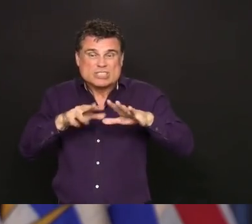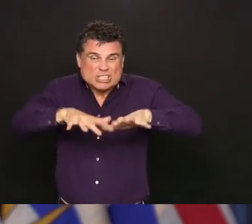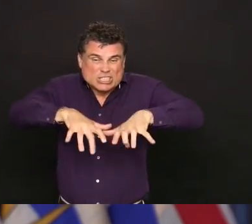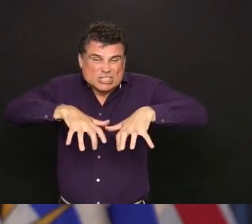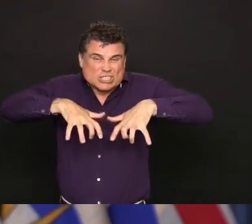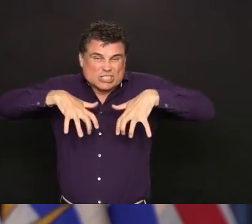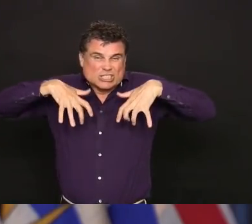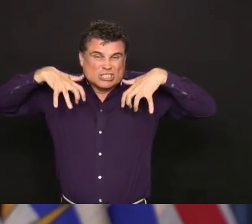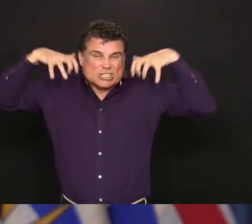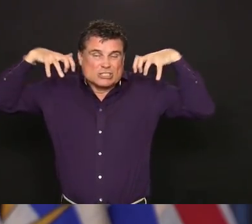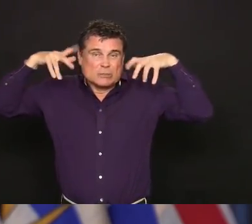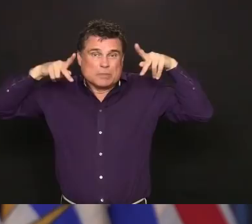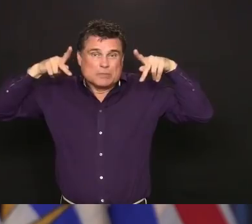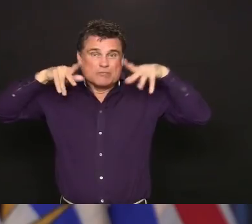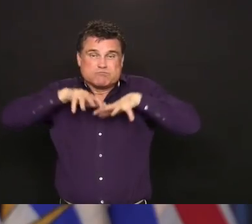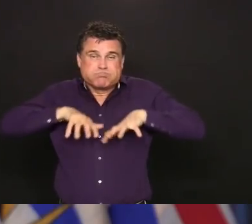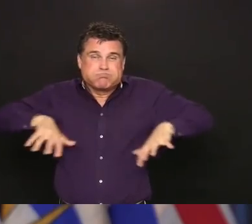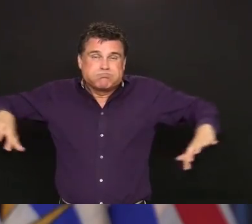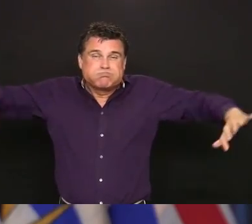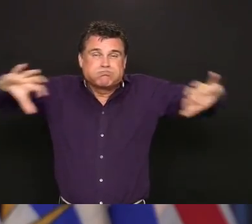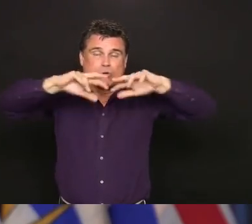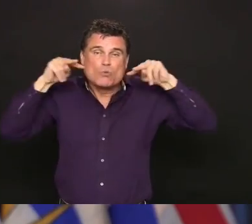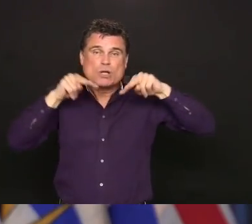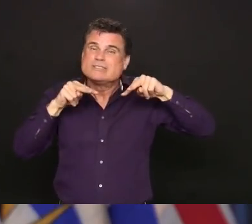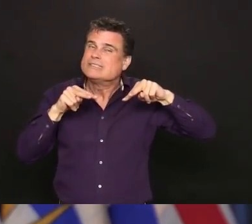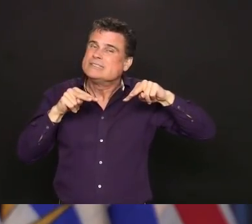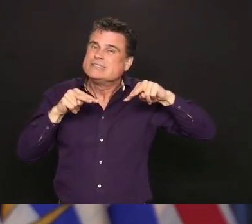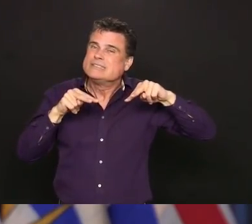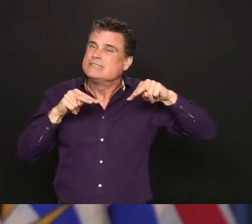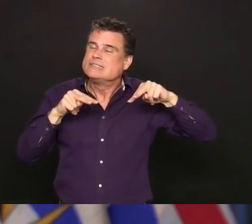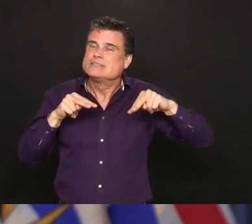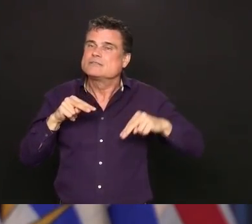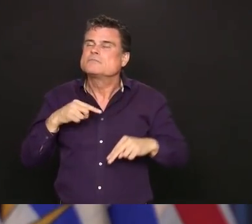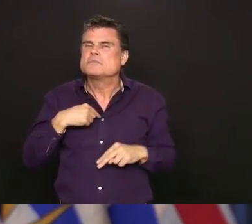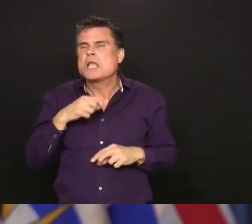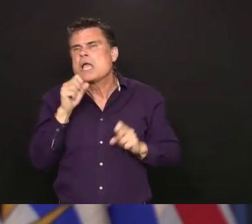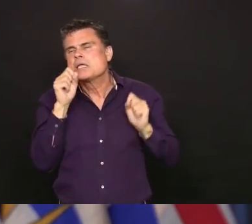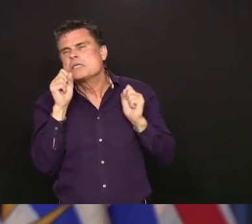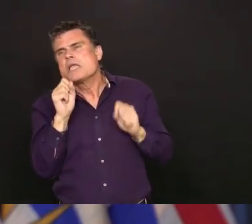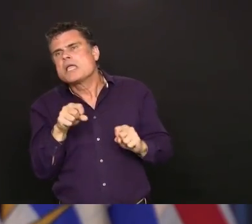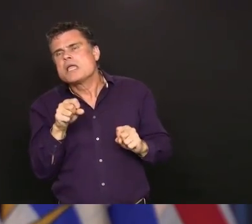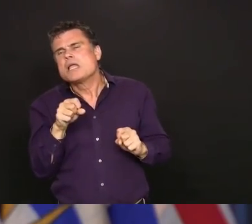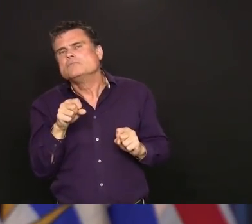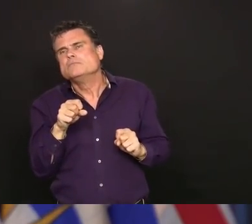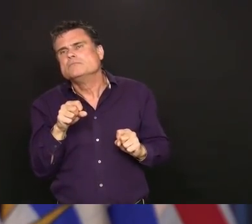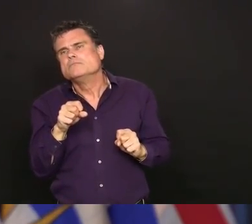I think all those things are things that I can give some parameters around, but I need the